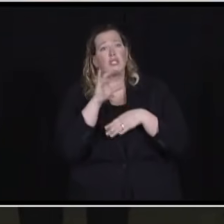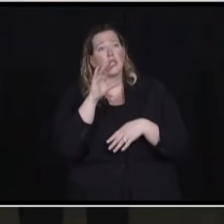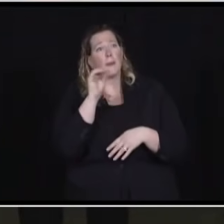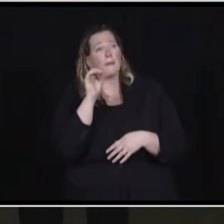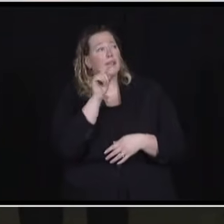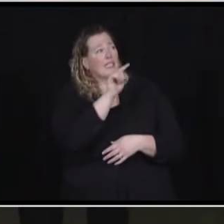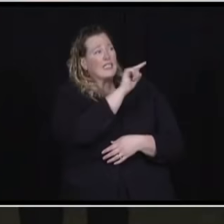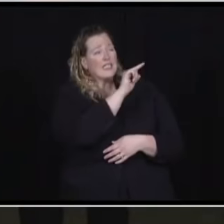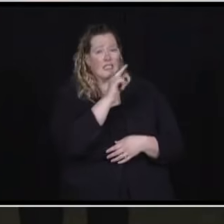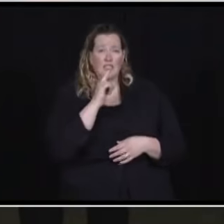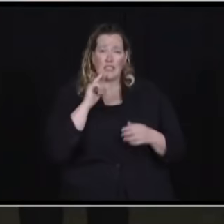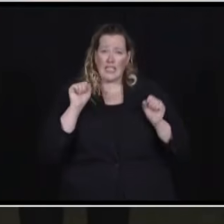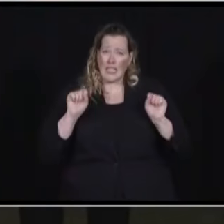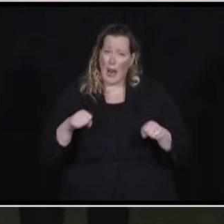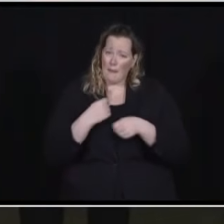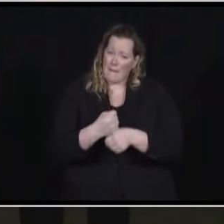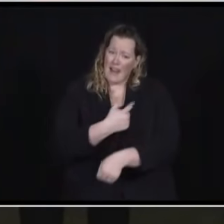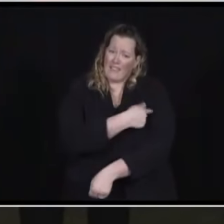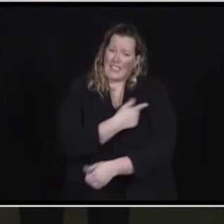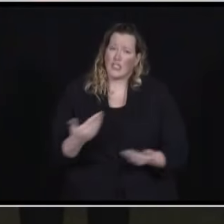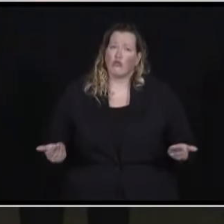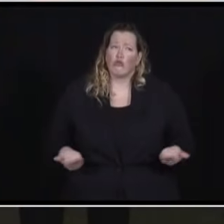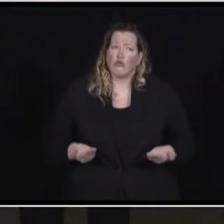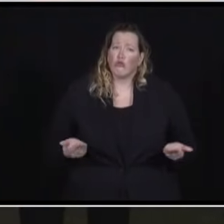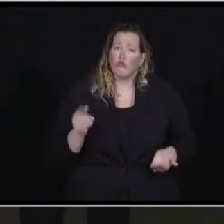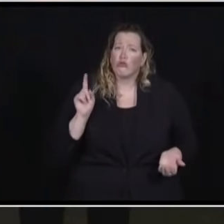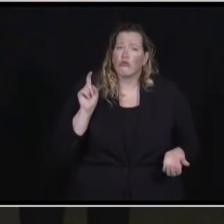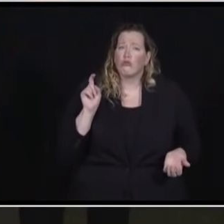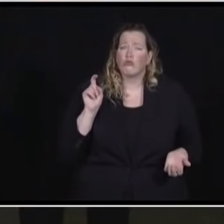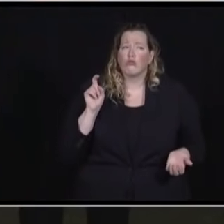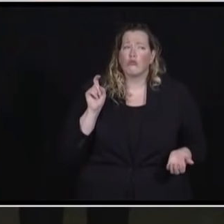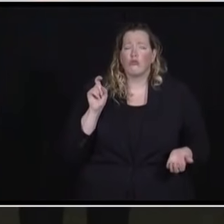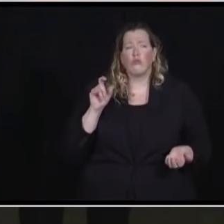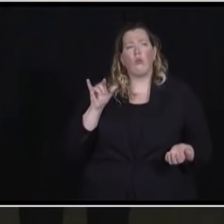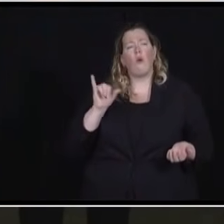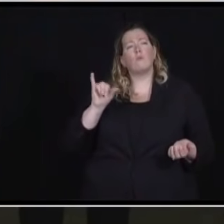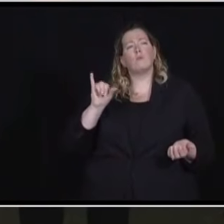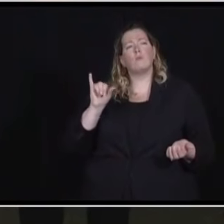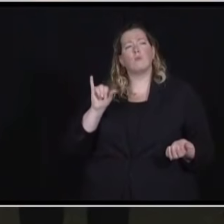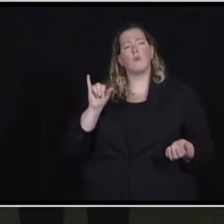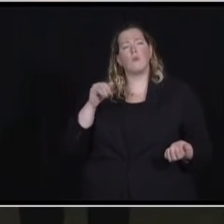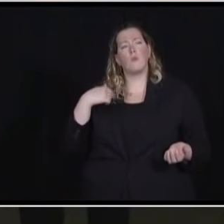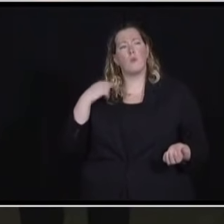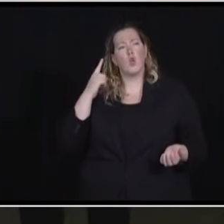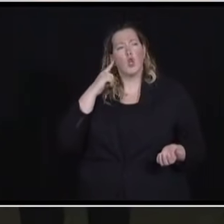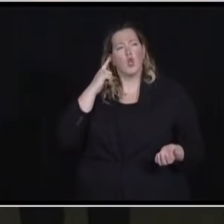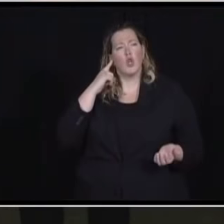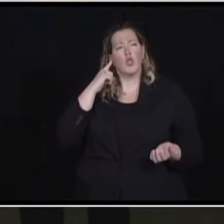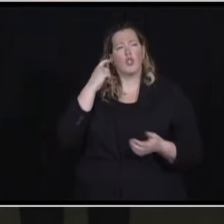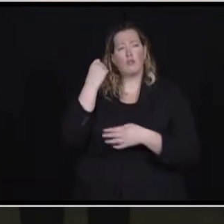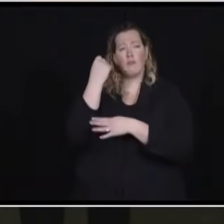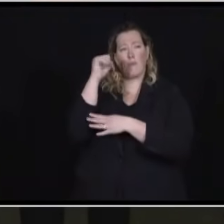it with the premier, good conversations with industry leaders about whether we can while I'm inching home, you are apparently having